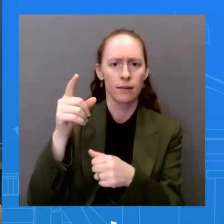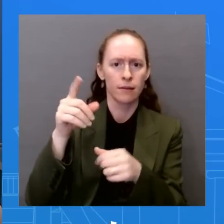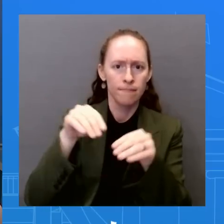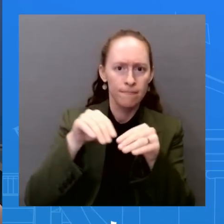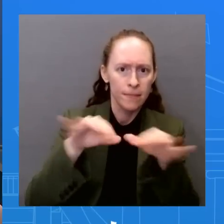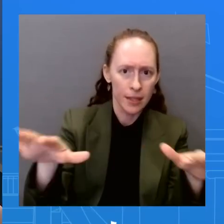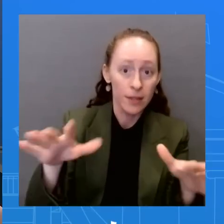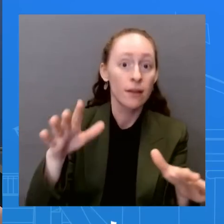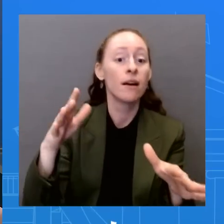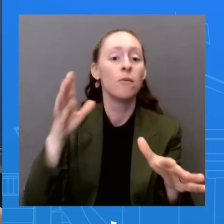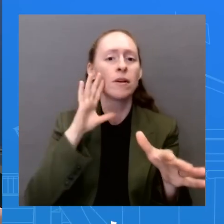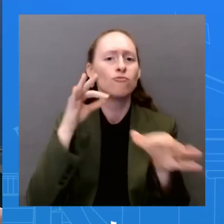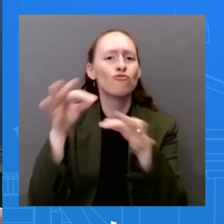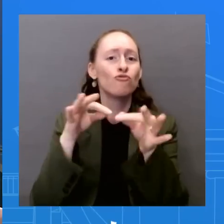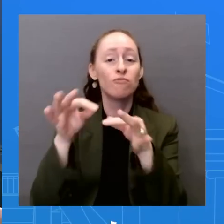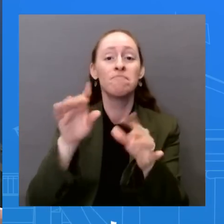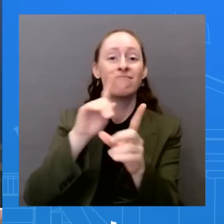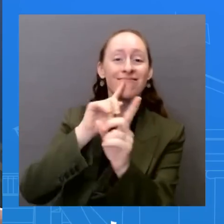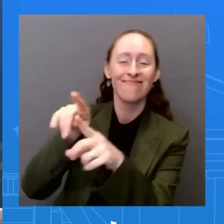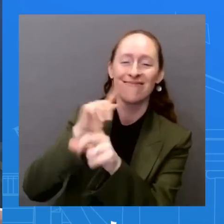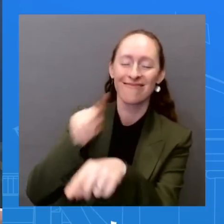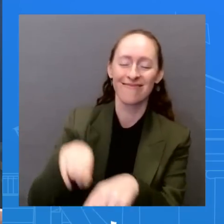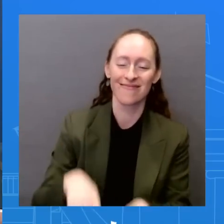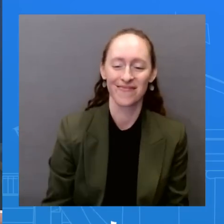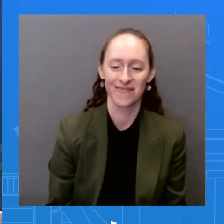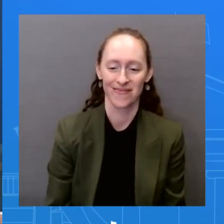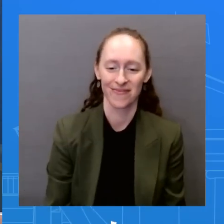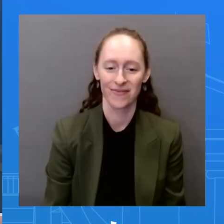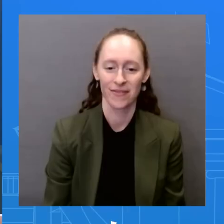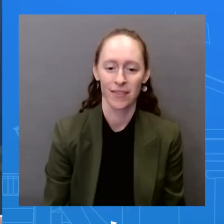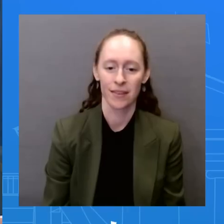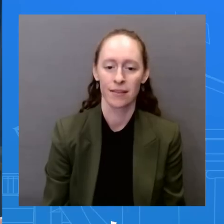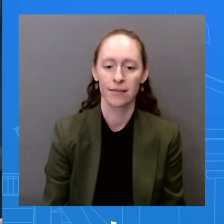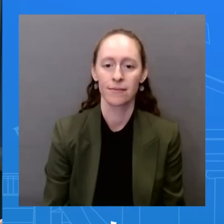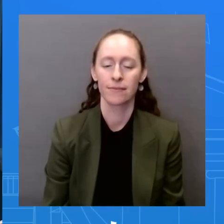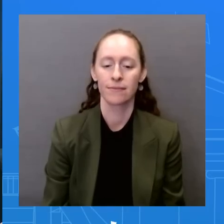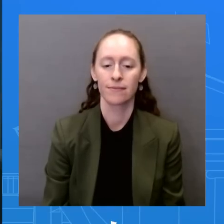Mr. Fenton: Well, good morning, and thanks for having me and Dr. Daskalakis here in the briefing room today.